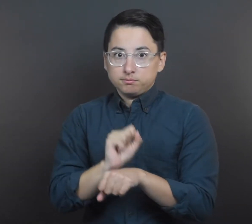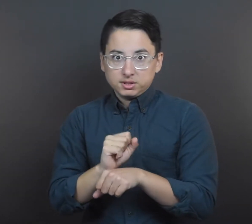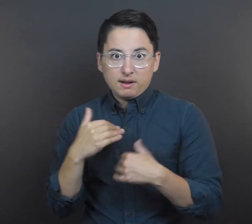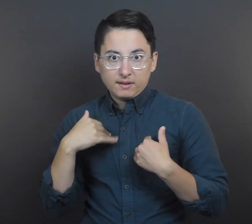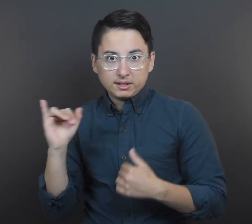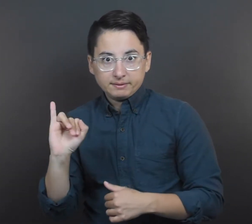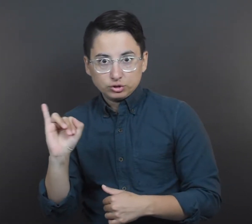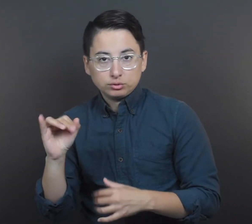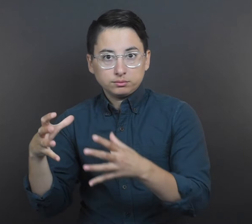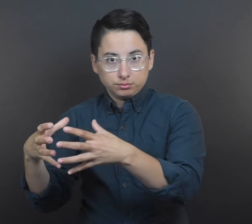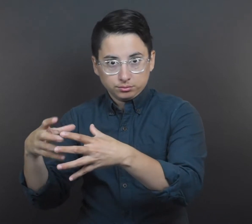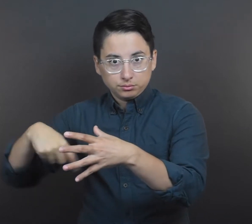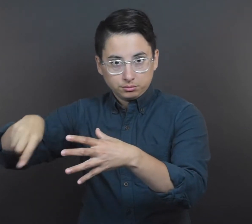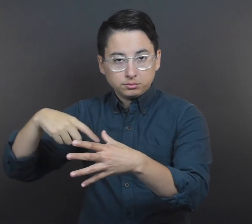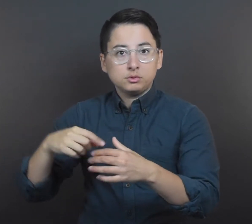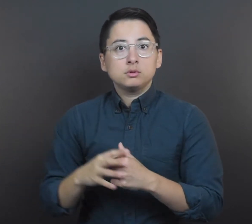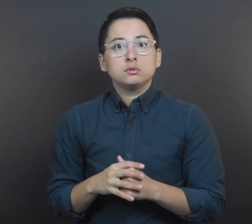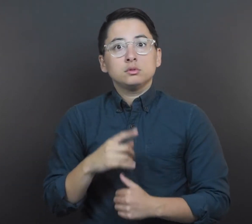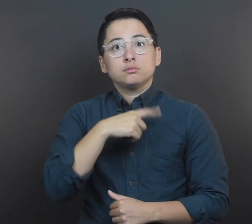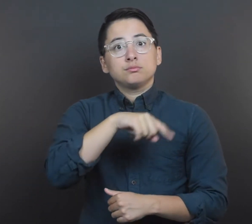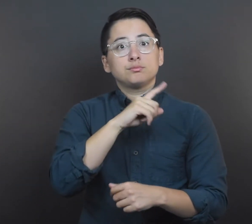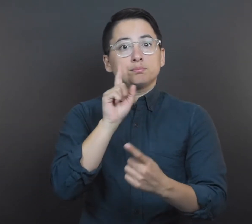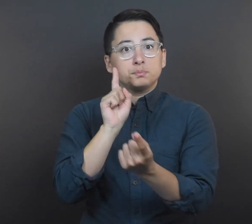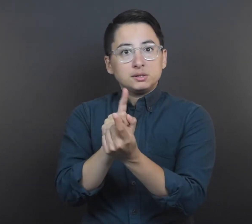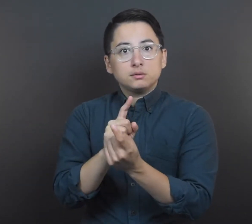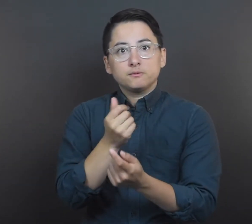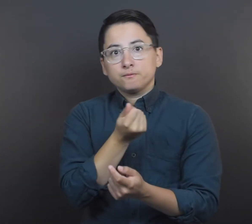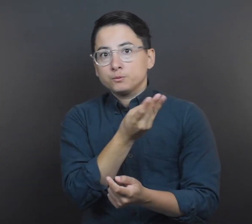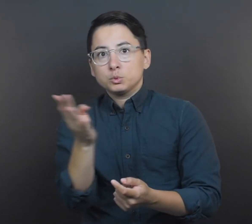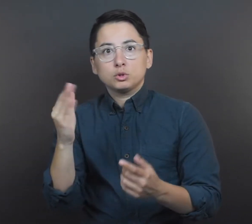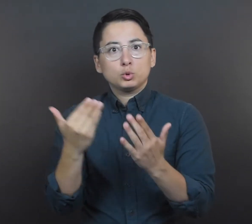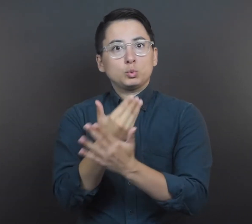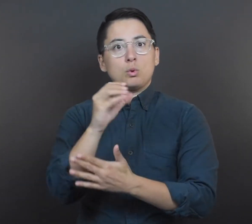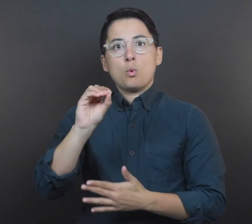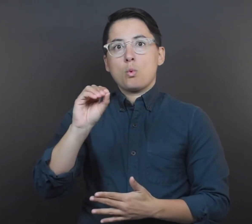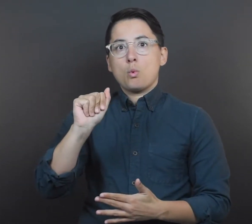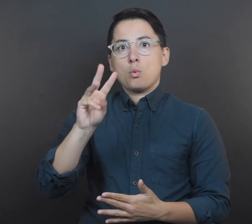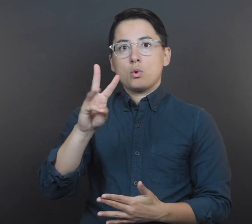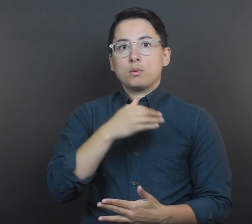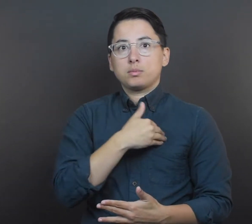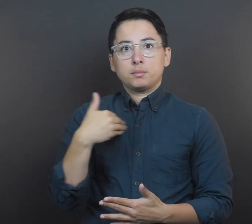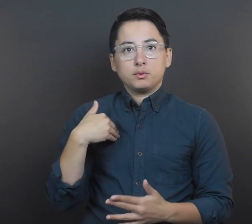the expats and contacts suspected to be infectious.